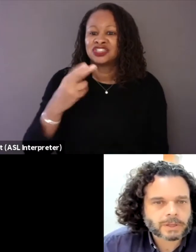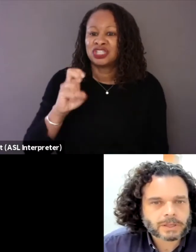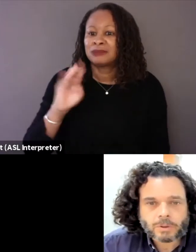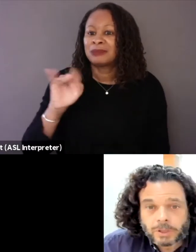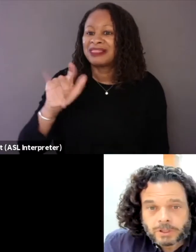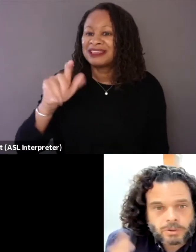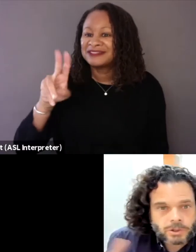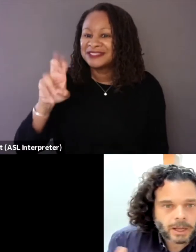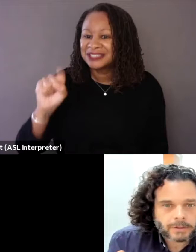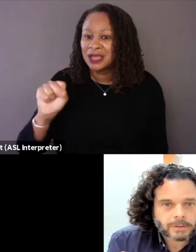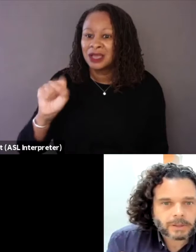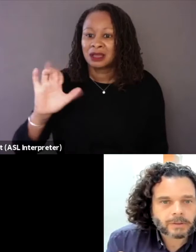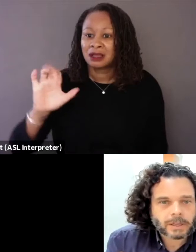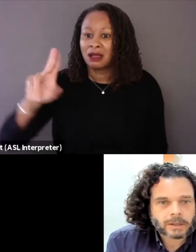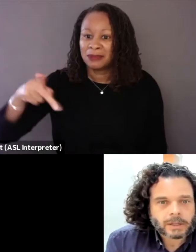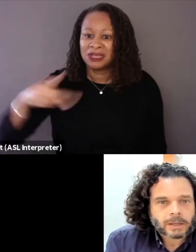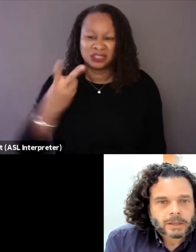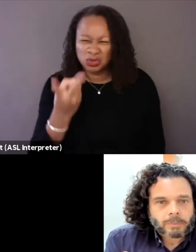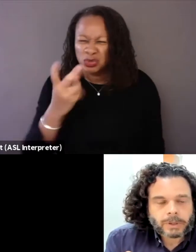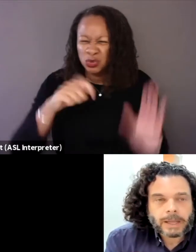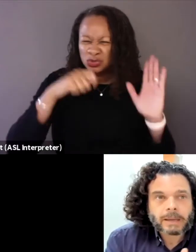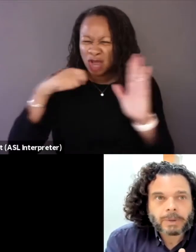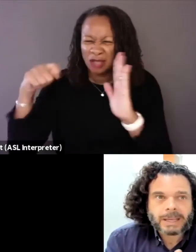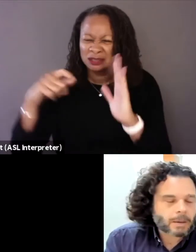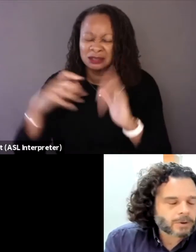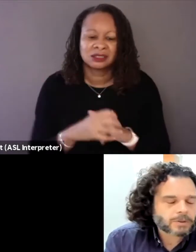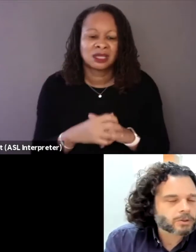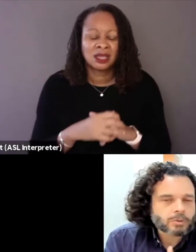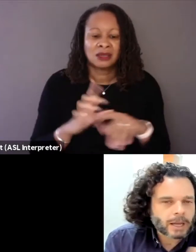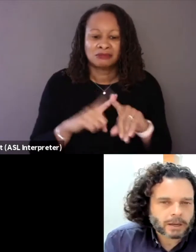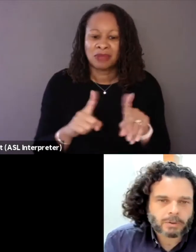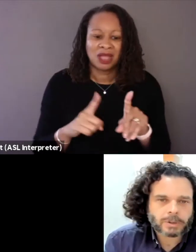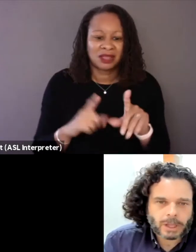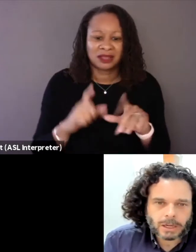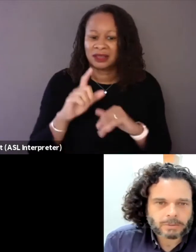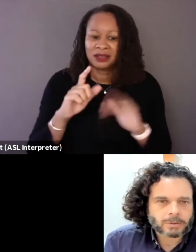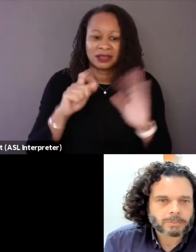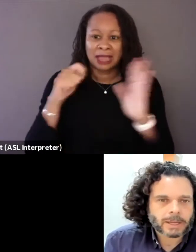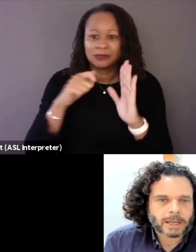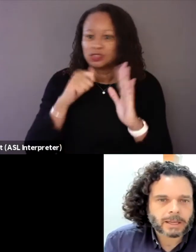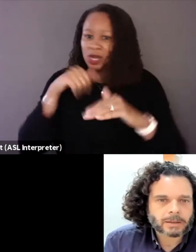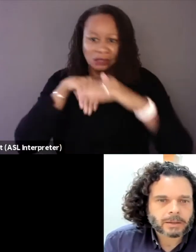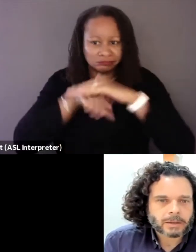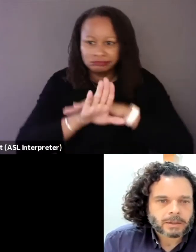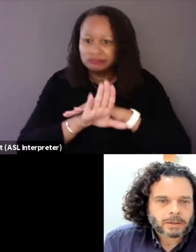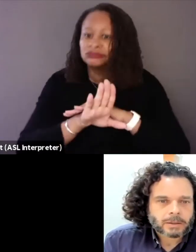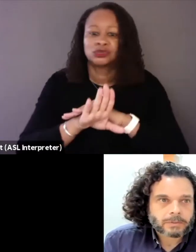and it's only two shots it's like, but that, but cameras do not go in the locker room and